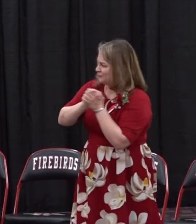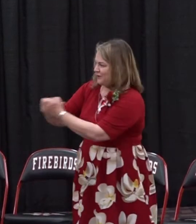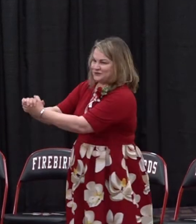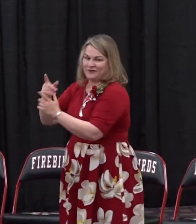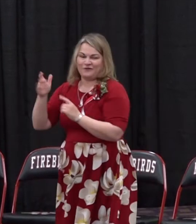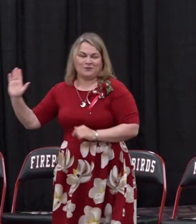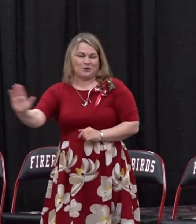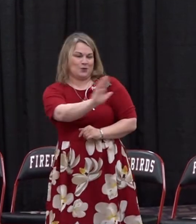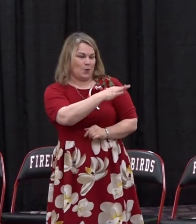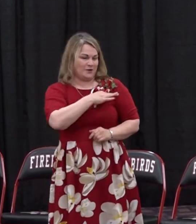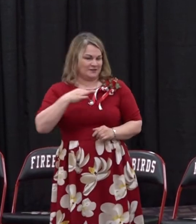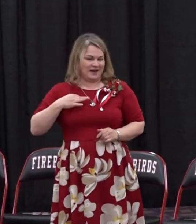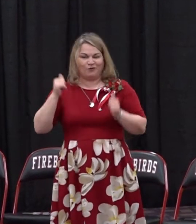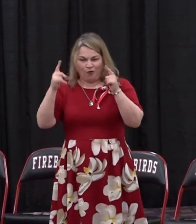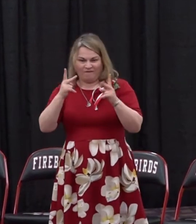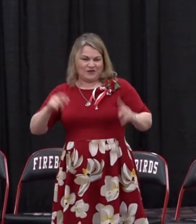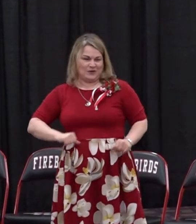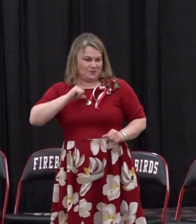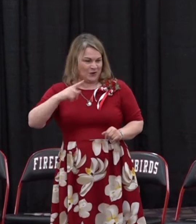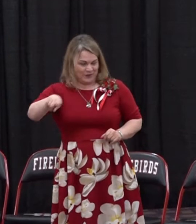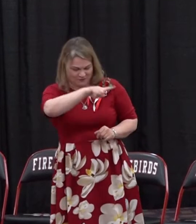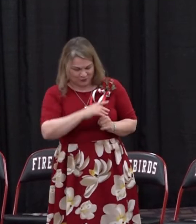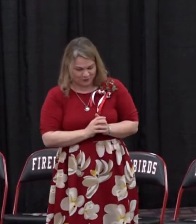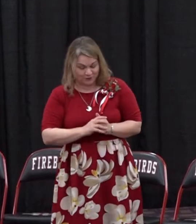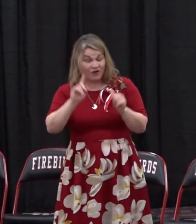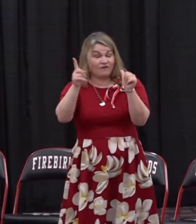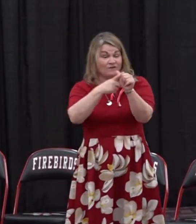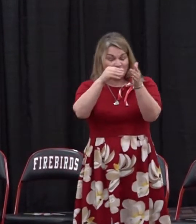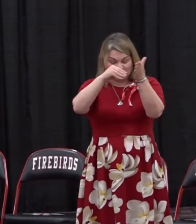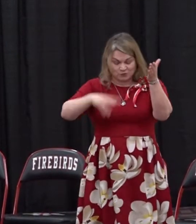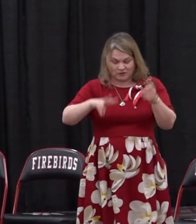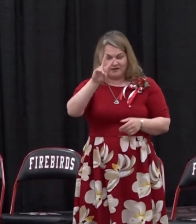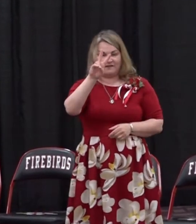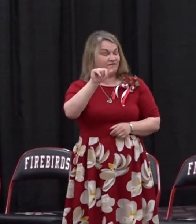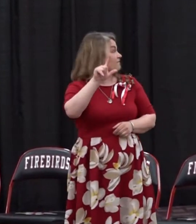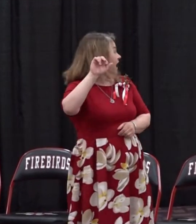We have certificates to give to you. I would like for you to shake the hands of the staff.